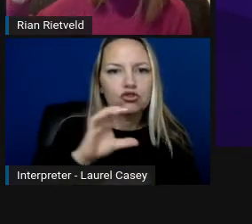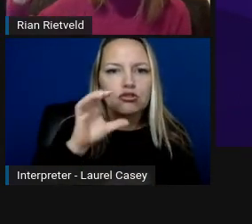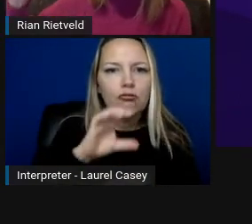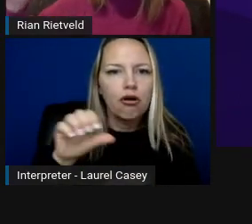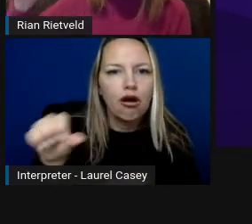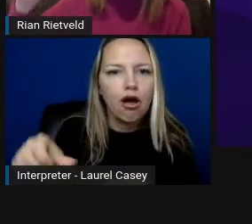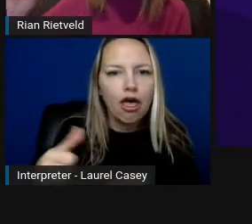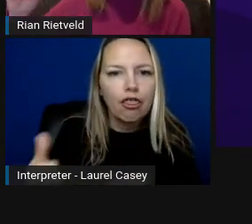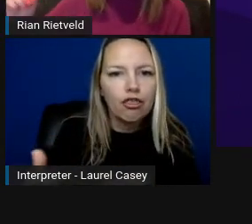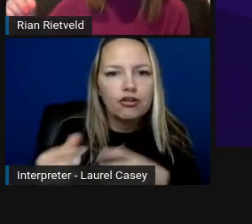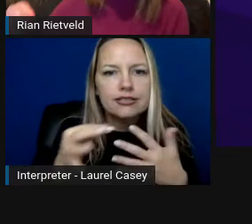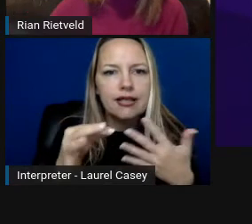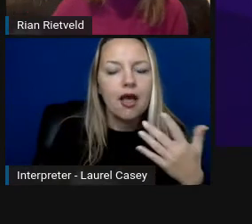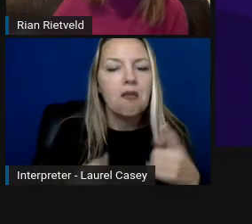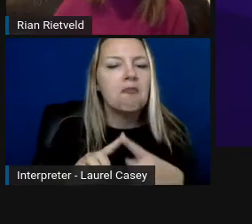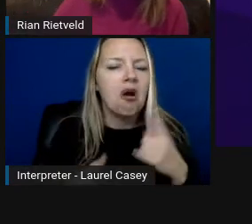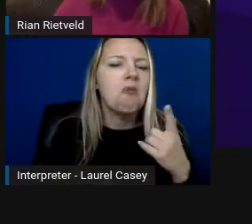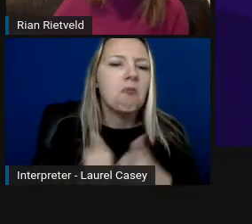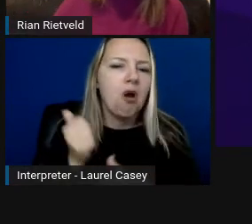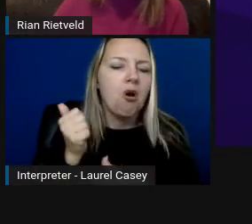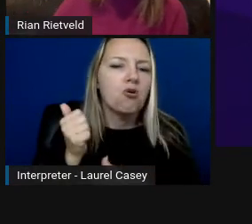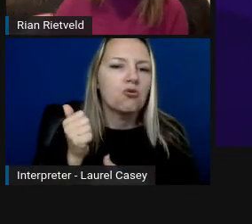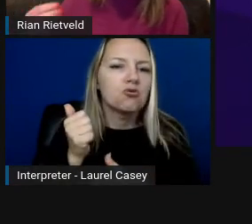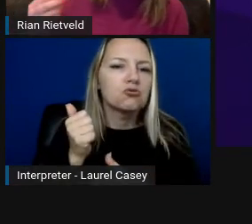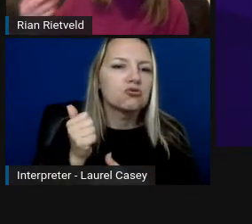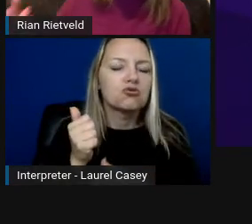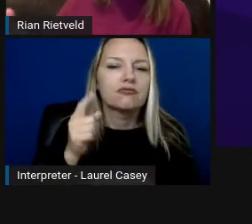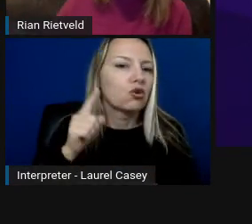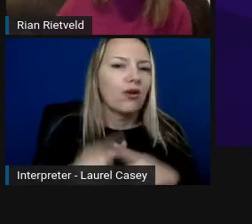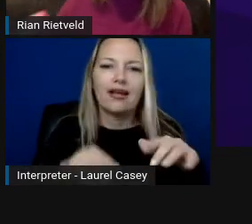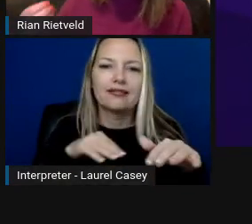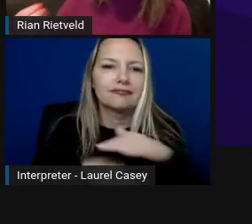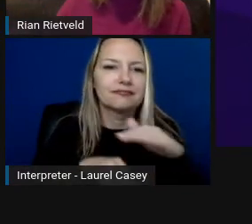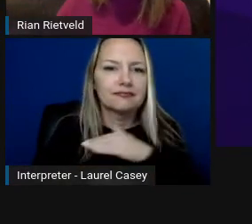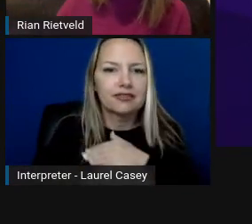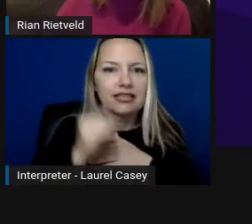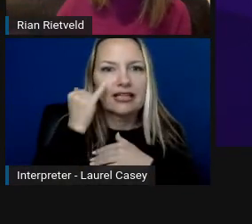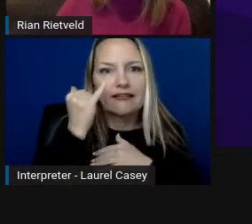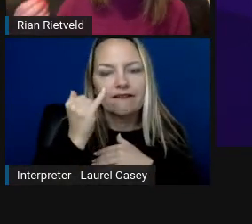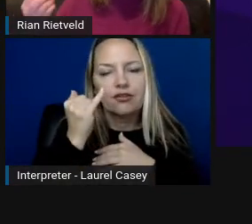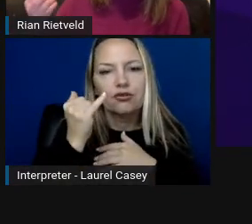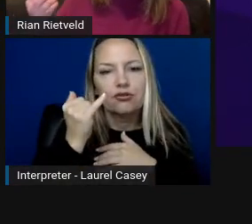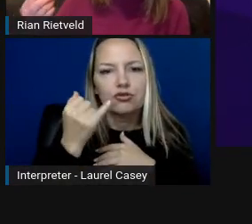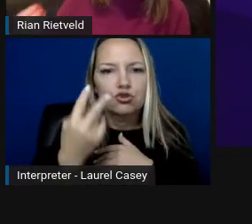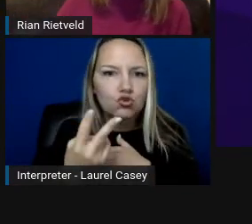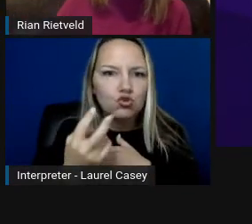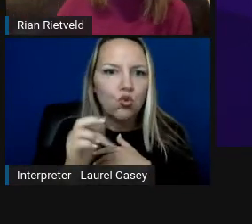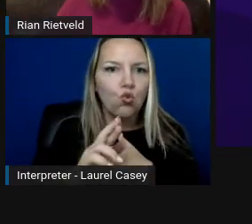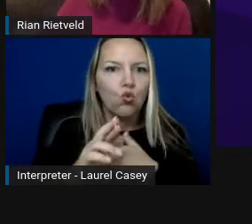but most of them are inaccessible? If you use select to or chosen, the screen reader feedback